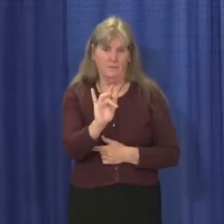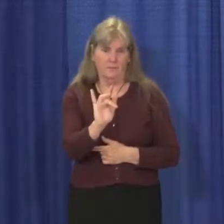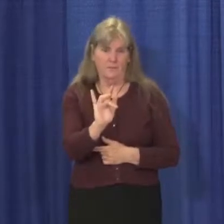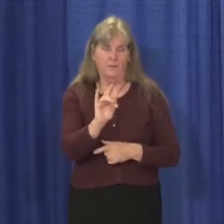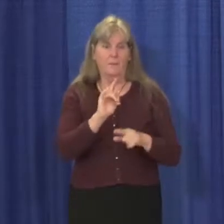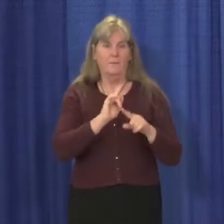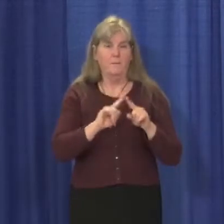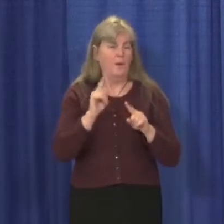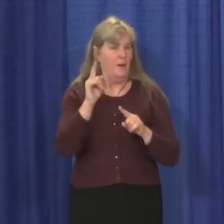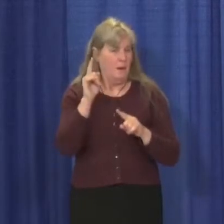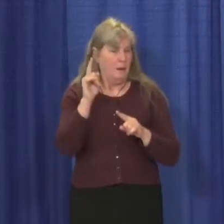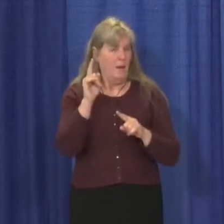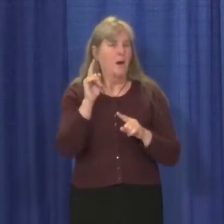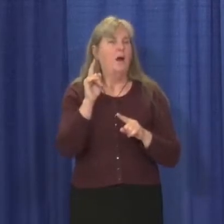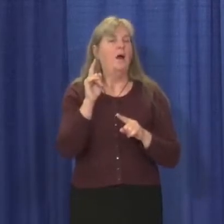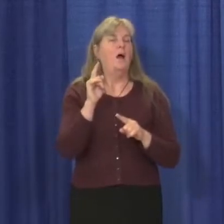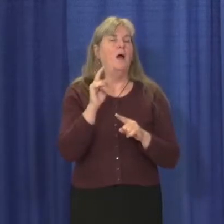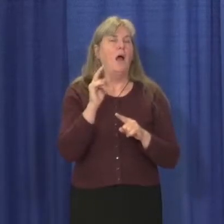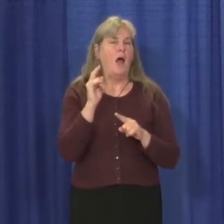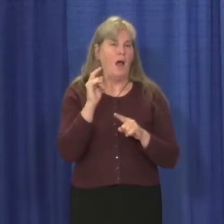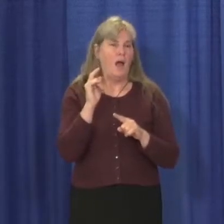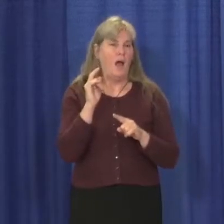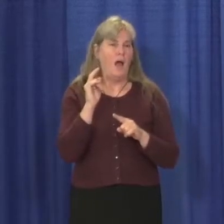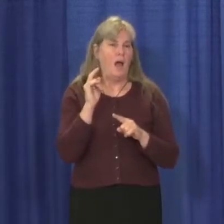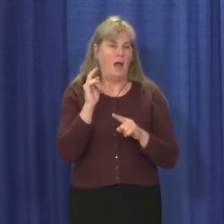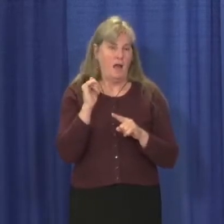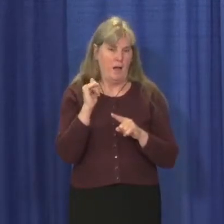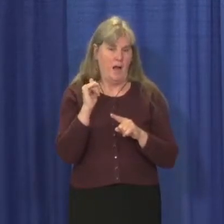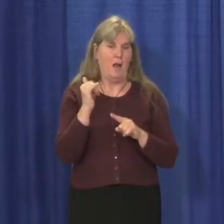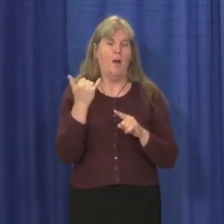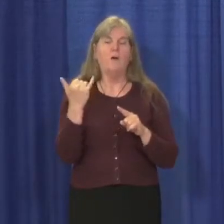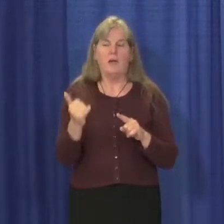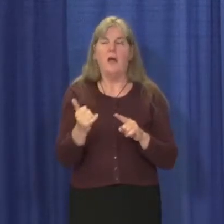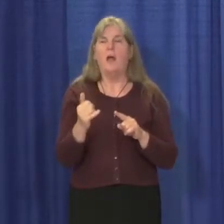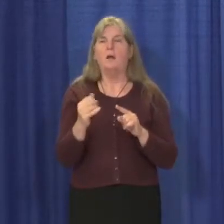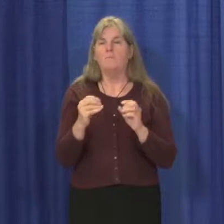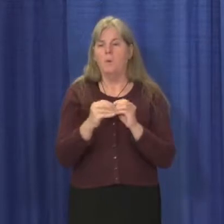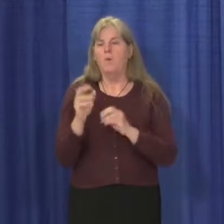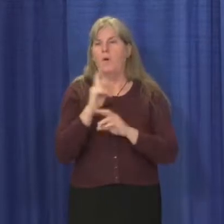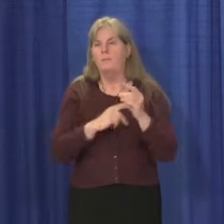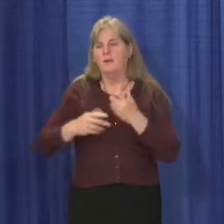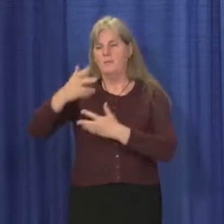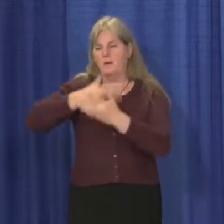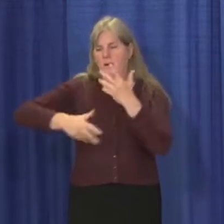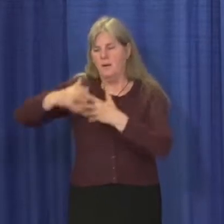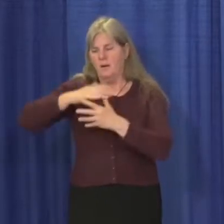The temporary pause in larger social gatherings is no longer longer necessary if you and your